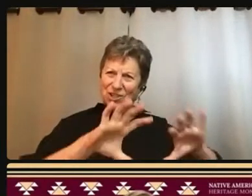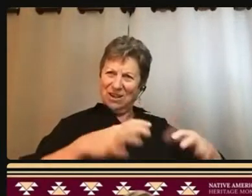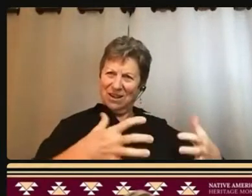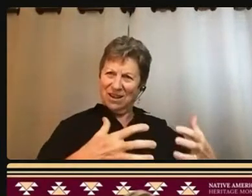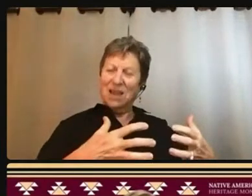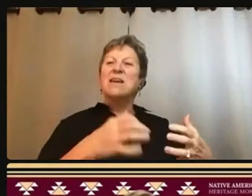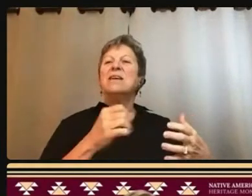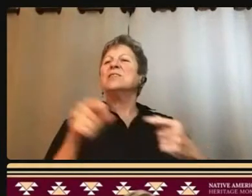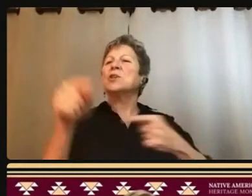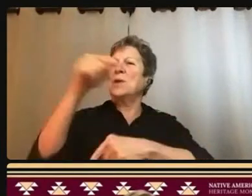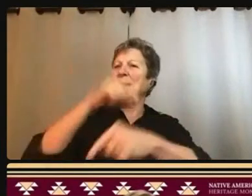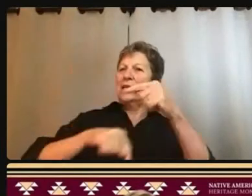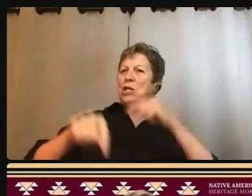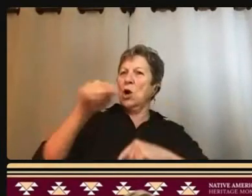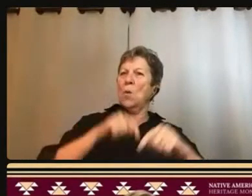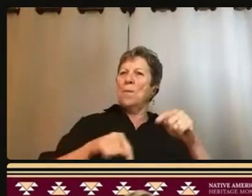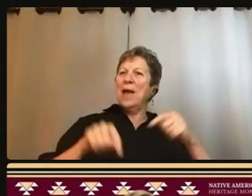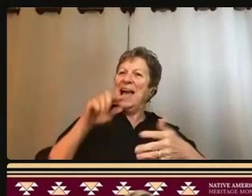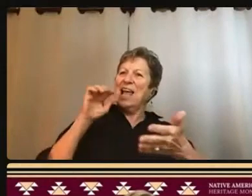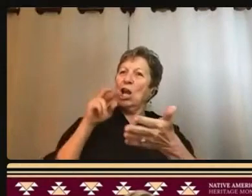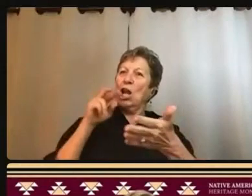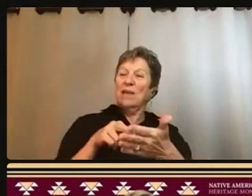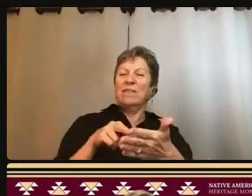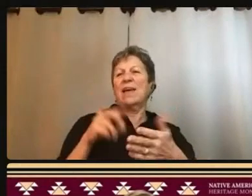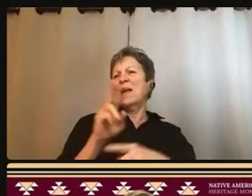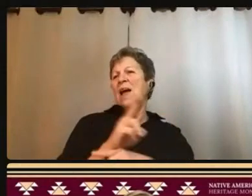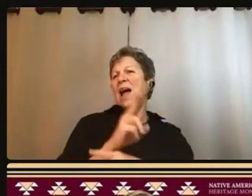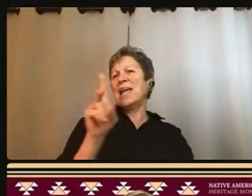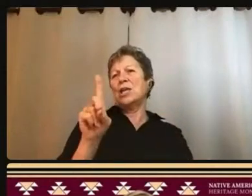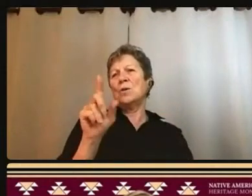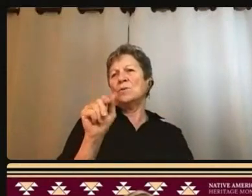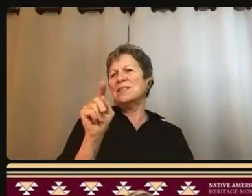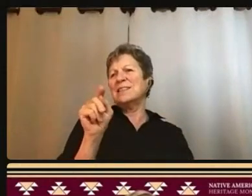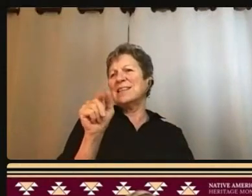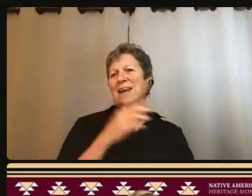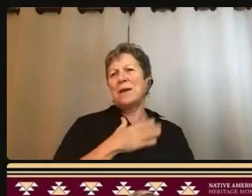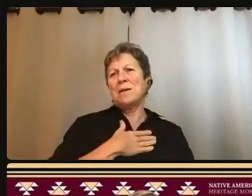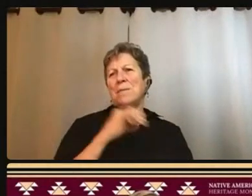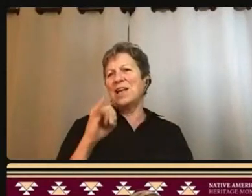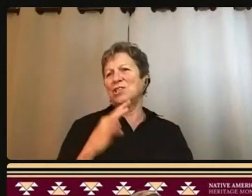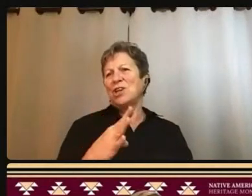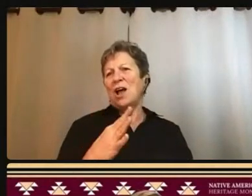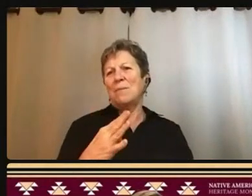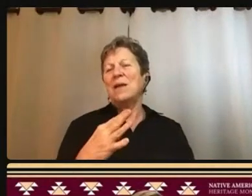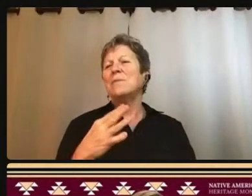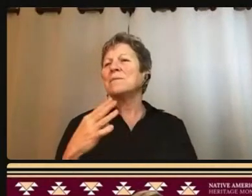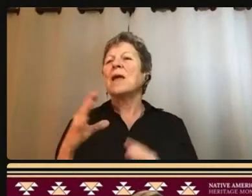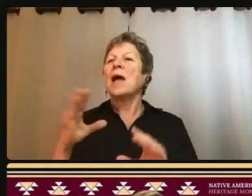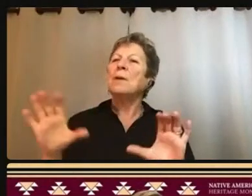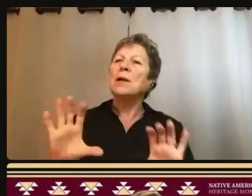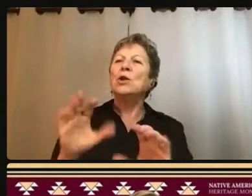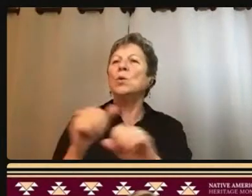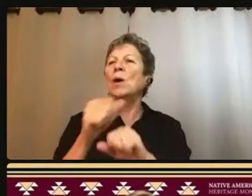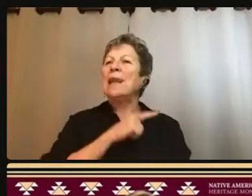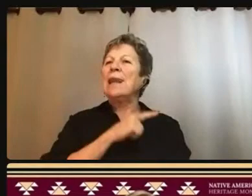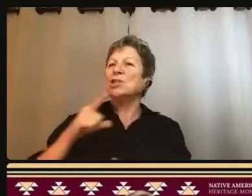AND SO SOME OF THOSE THINGS I THINK WE NEED TO KIND OF GO